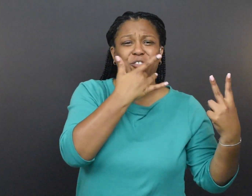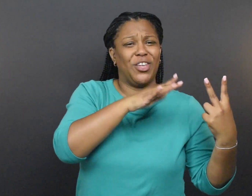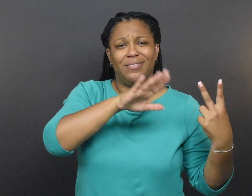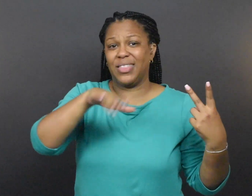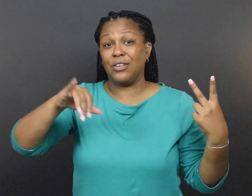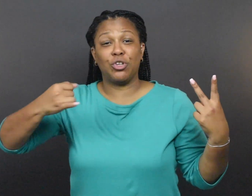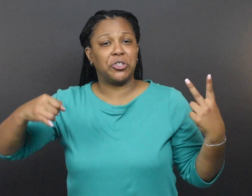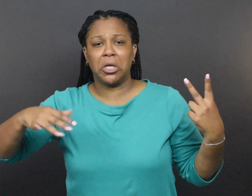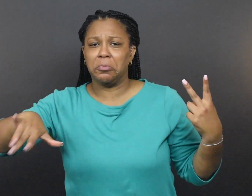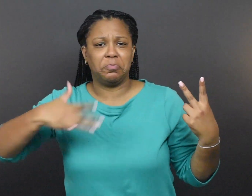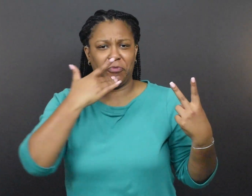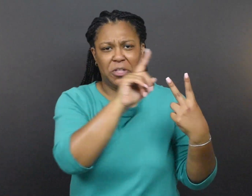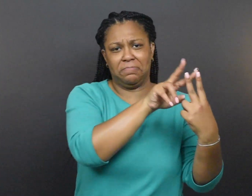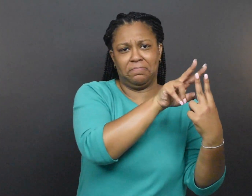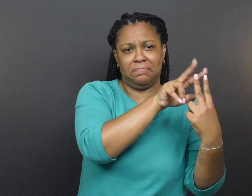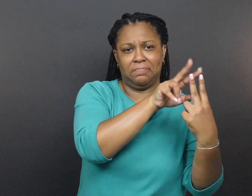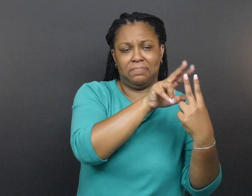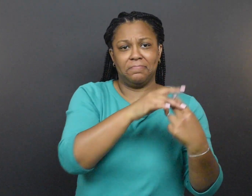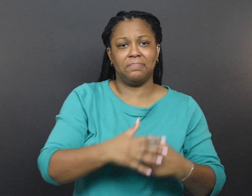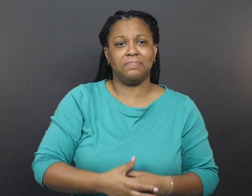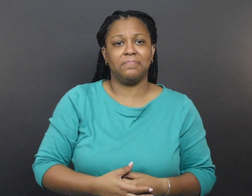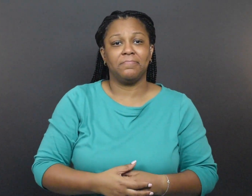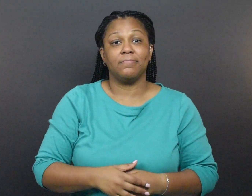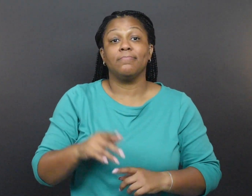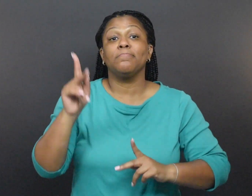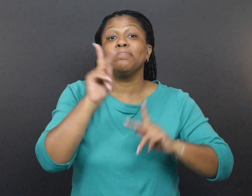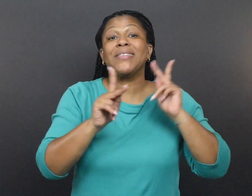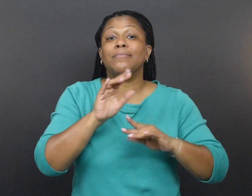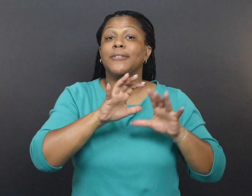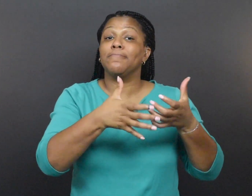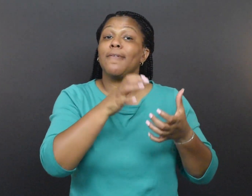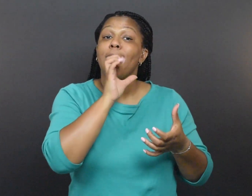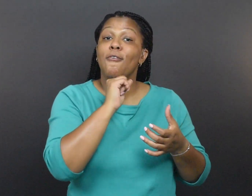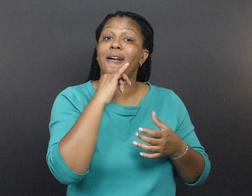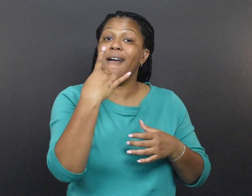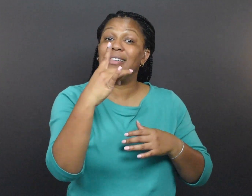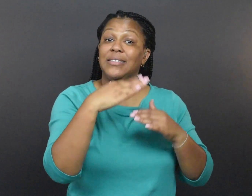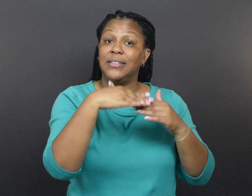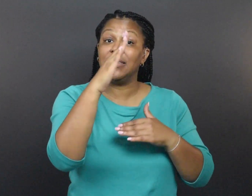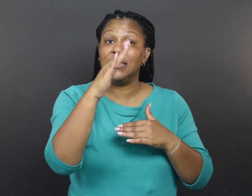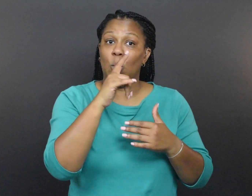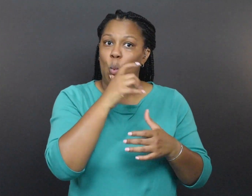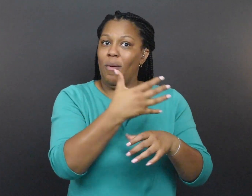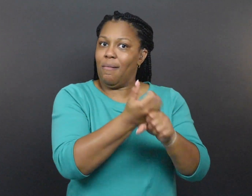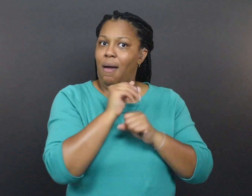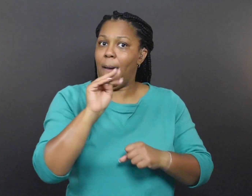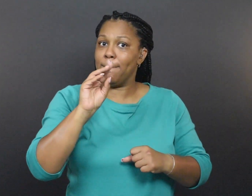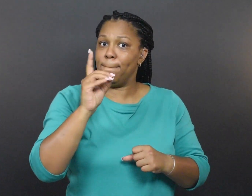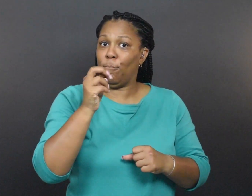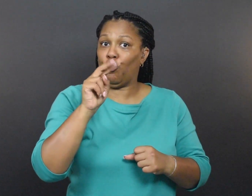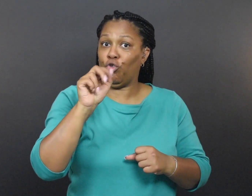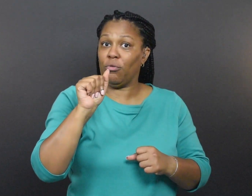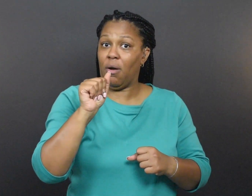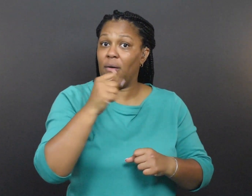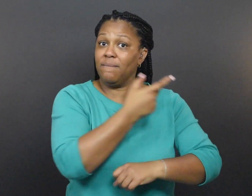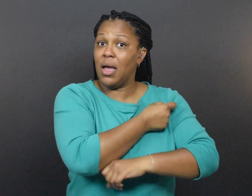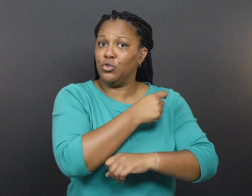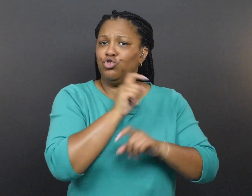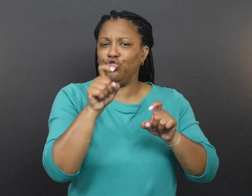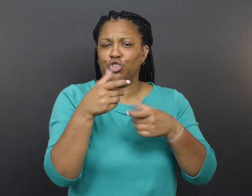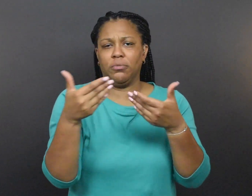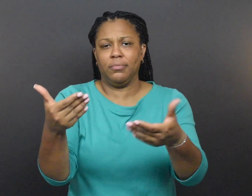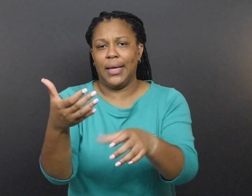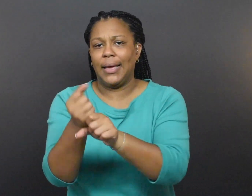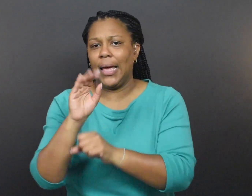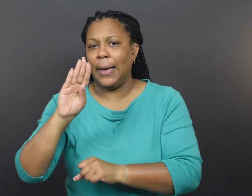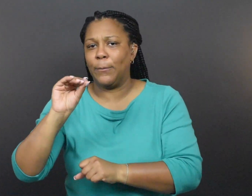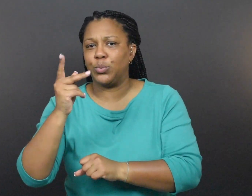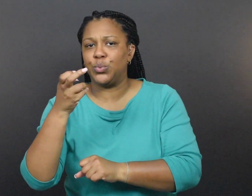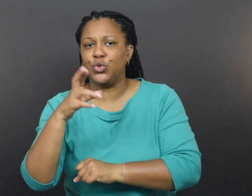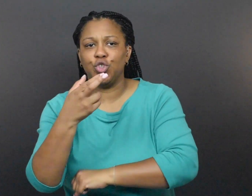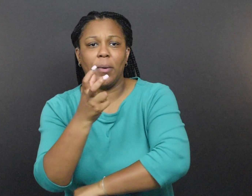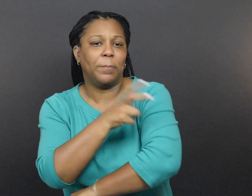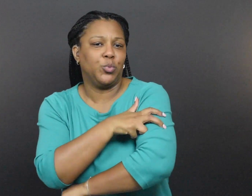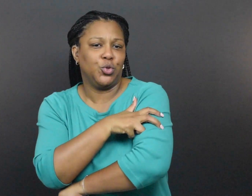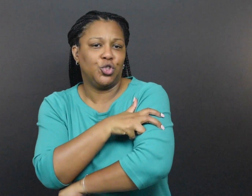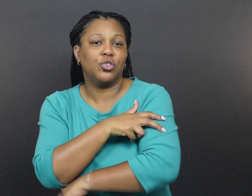o People age 18 and older who got the Moderna vaccine should get a booster shot at least 5